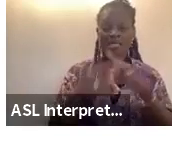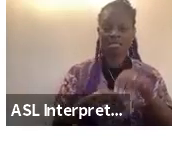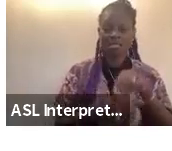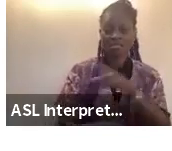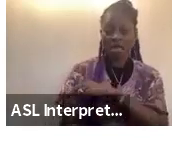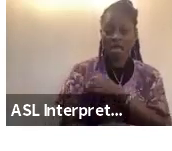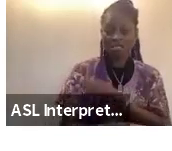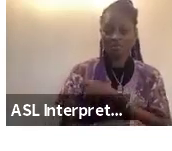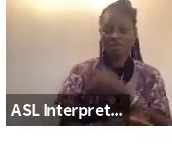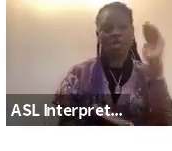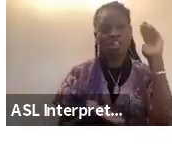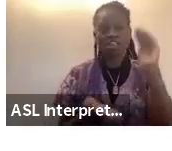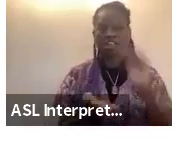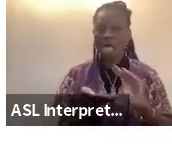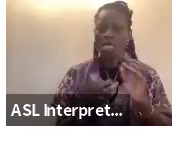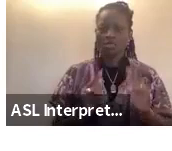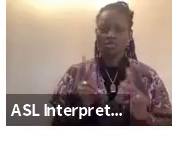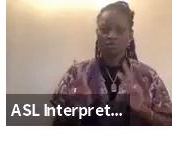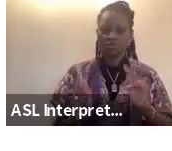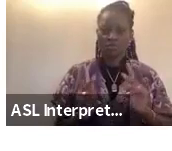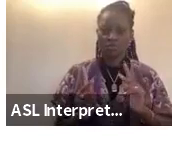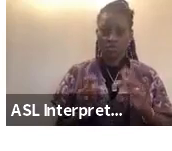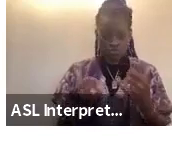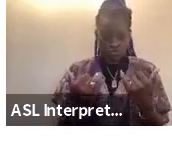As of today, we have eight new cases